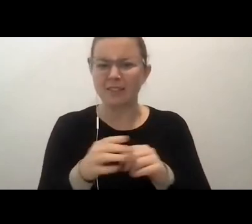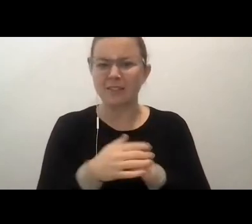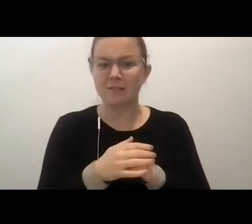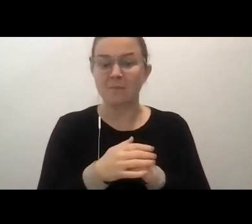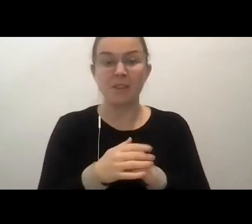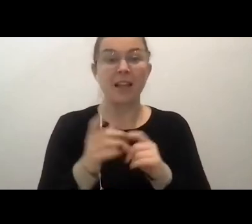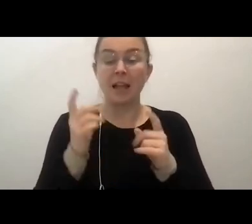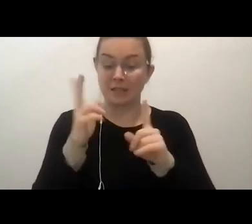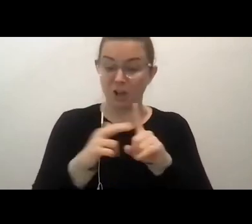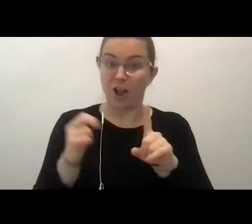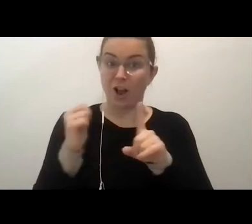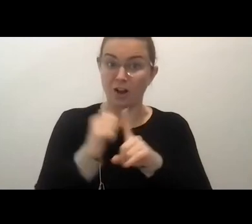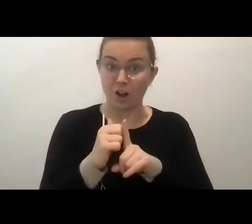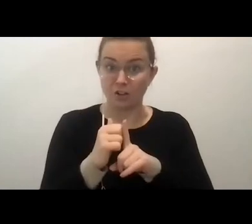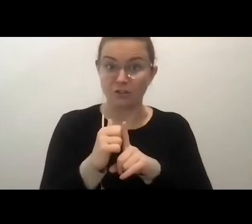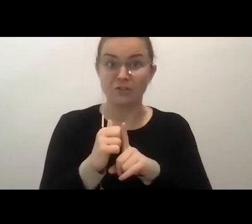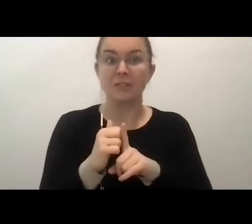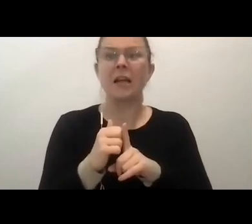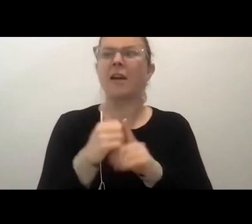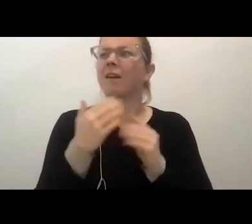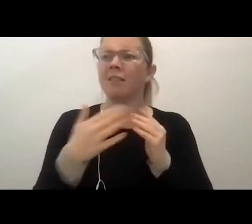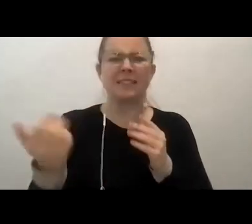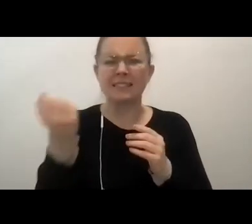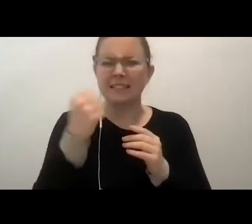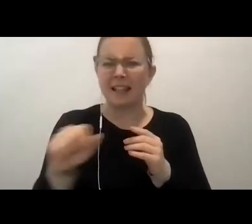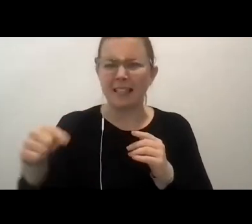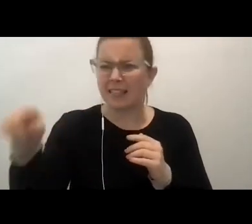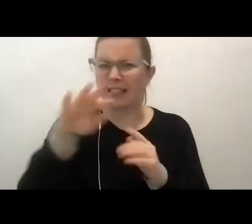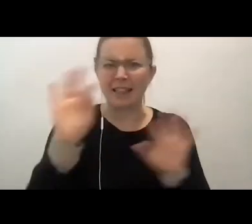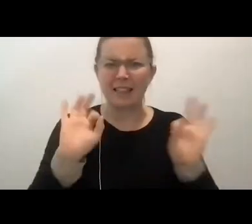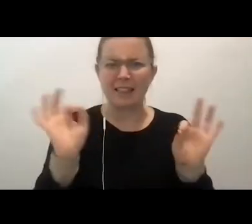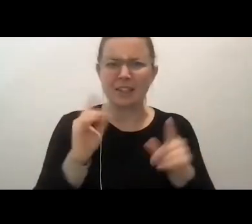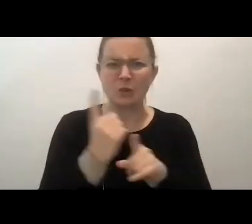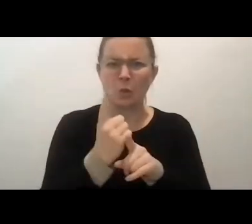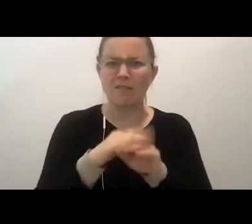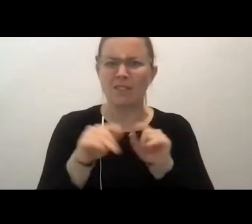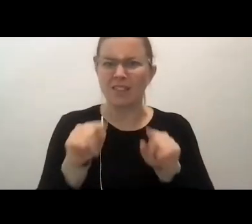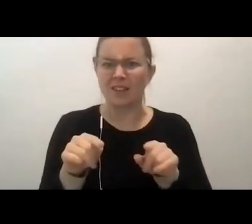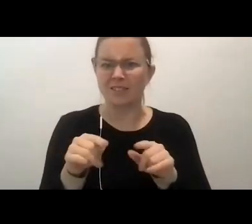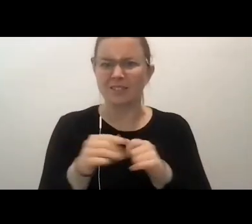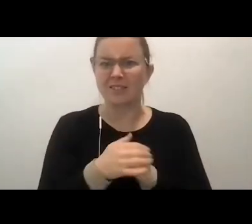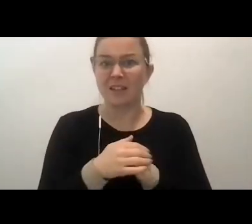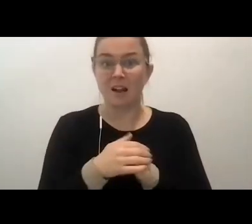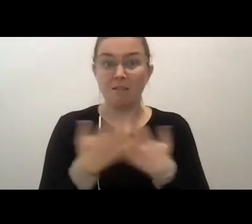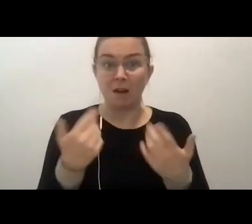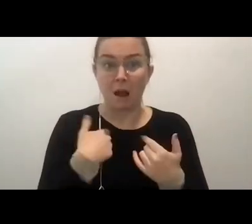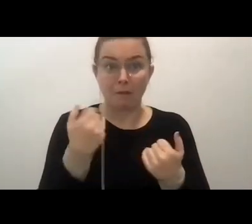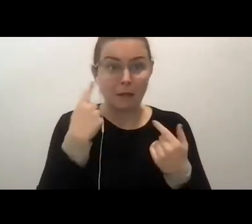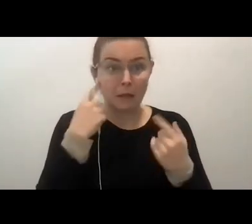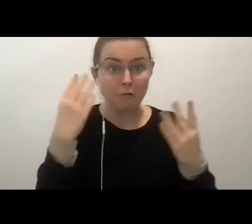with it, it still wasn't discussed. It was like: "Okay, I have hearing loss.